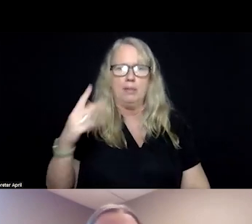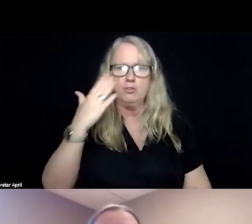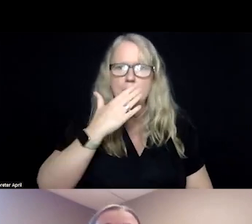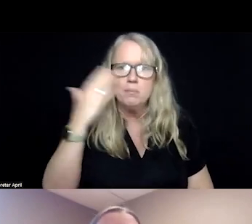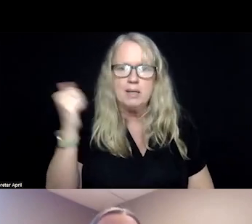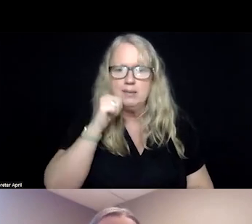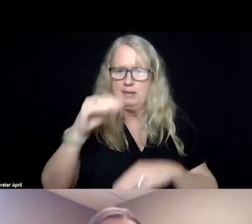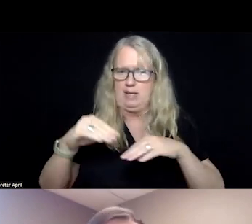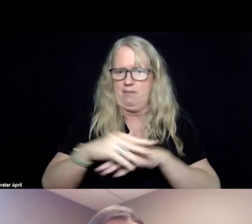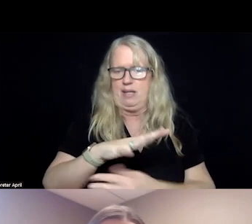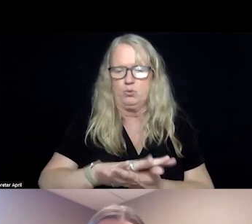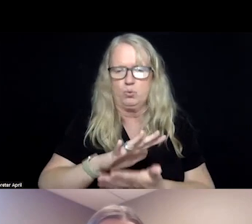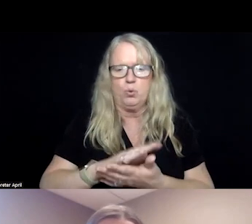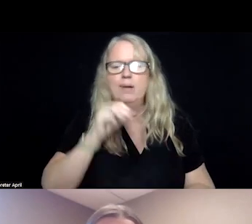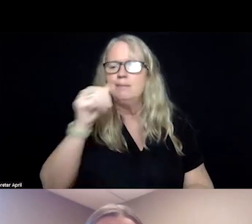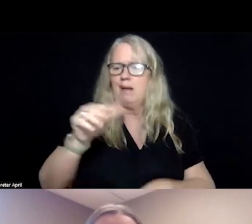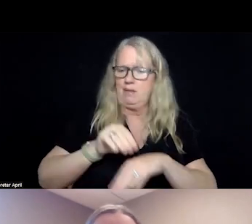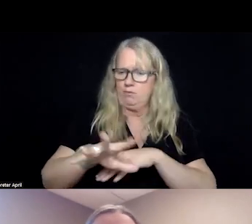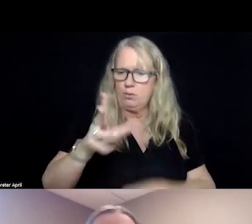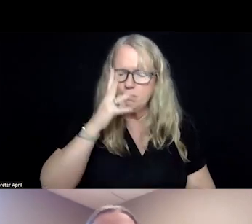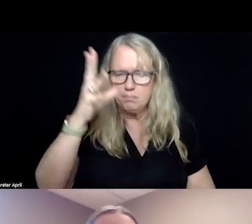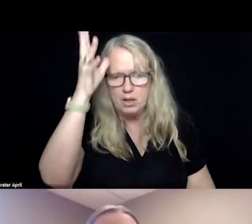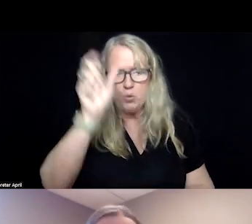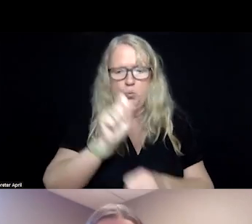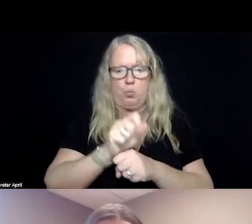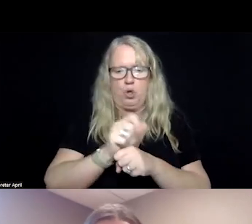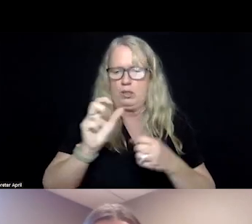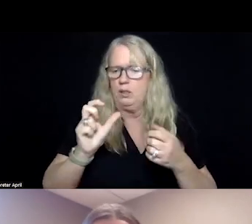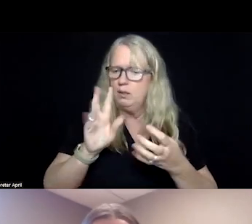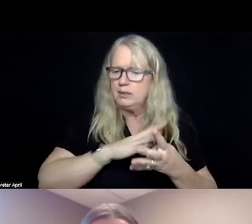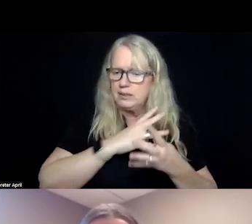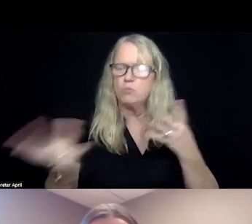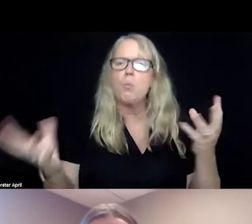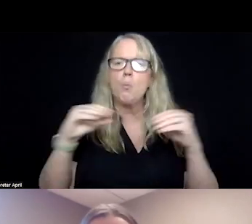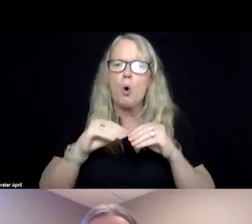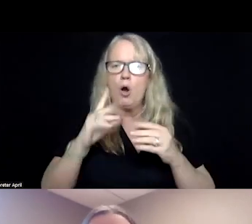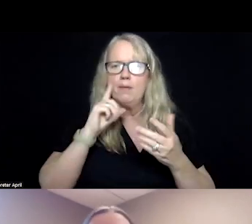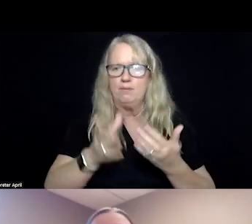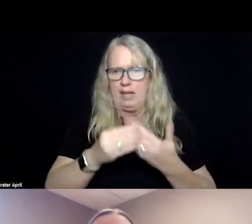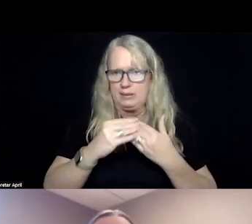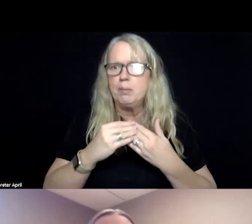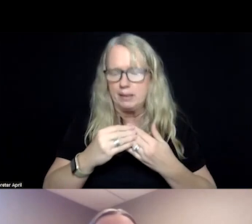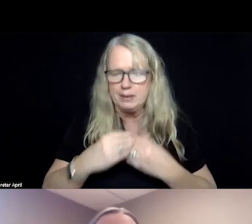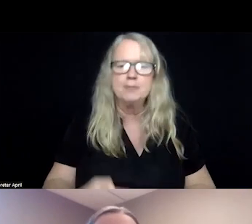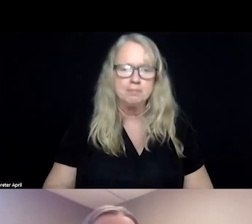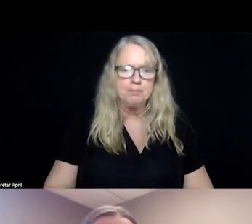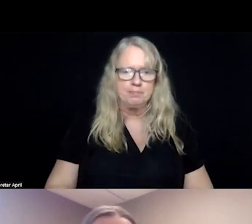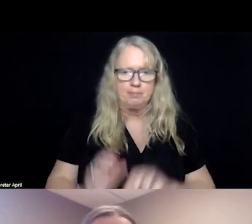SCHOOL OR WORK SCHEDULES AND ALLOWS MORE FLEXIBILITY IN THOSE OPTIONS. ON THE NEXT SLIDE